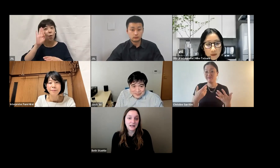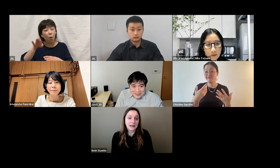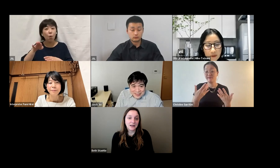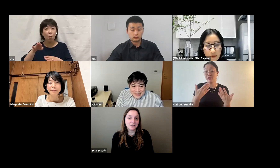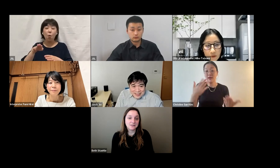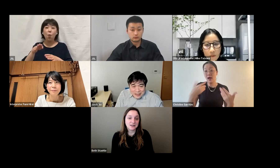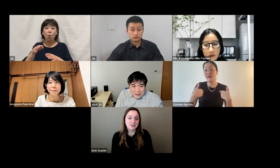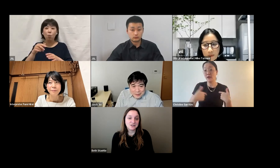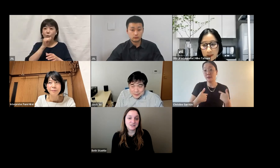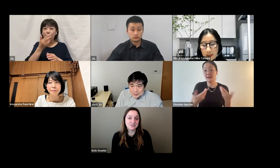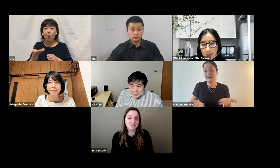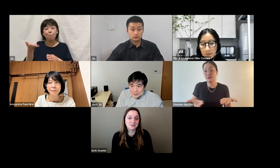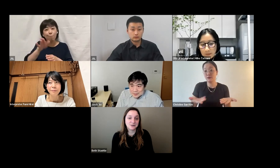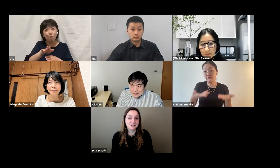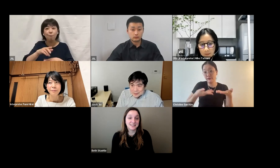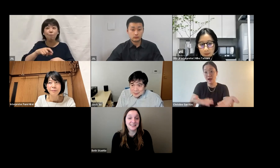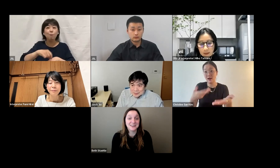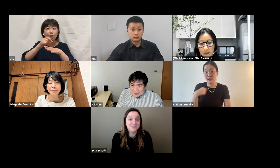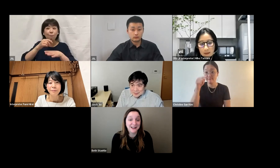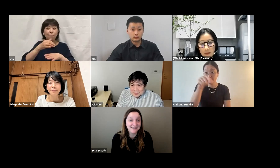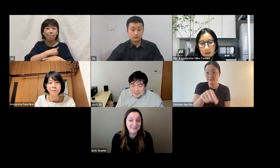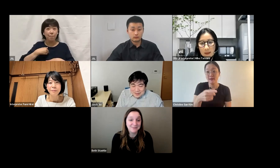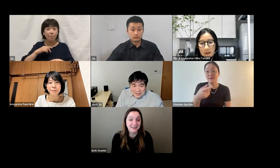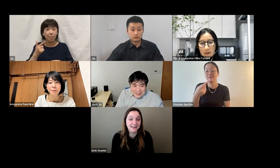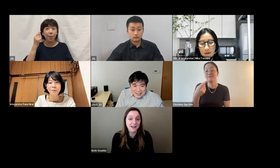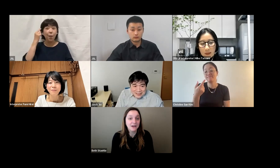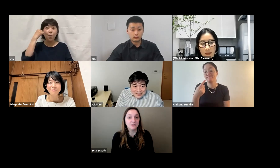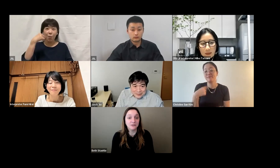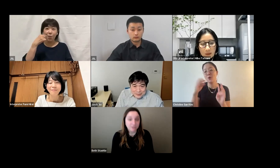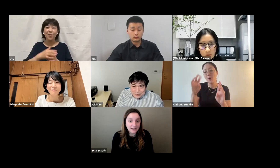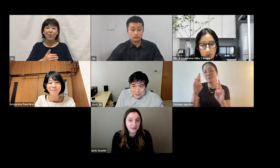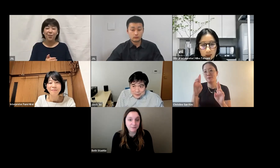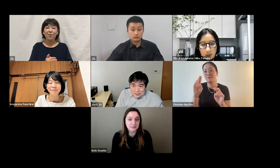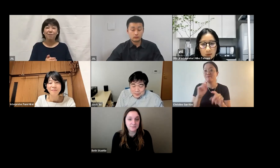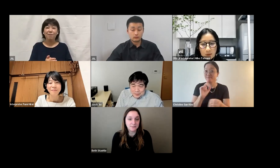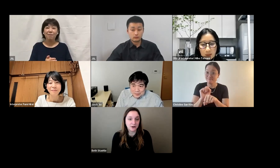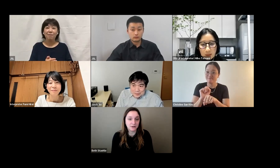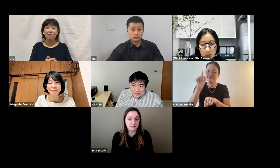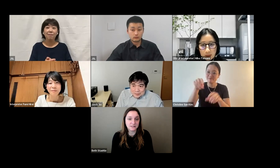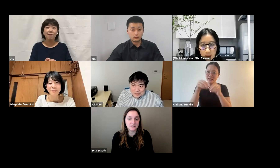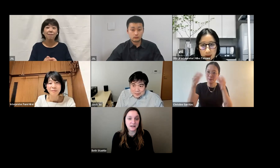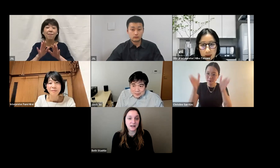and I just want to say thank you for having me, for inviting me to be a part of this today.